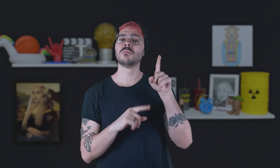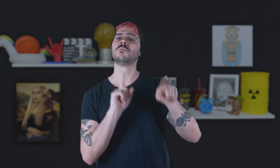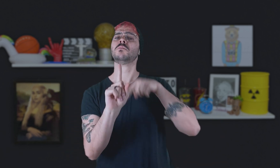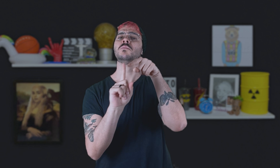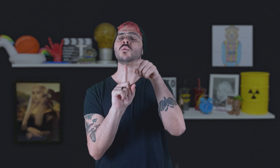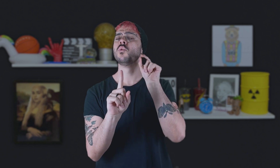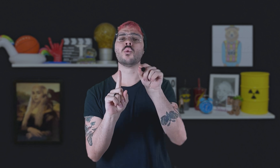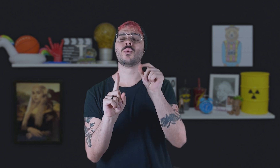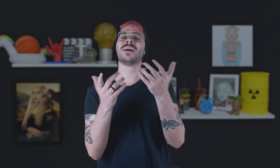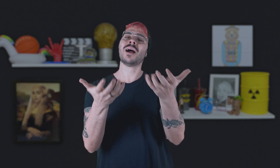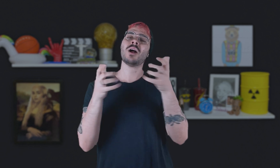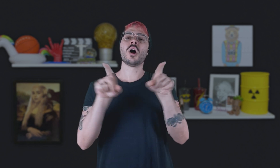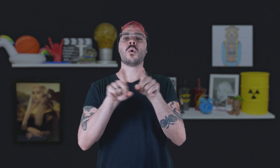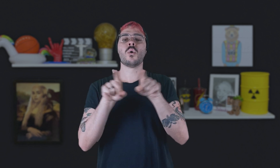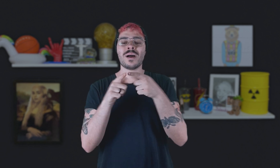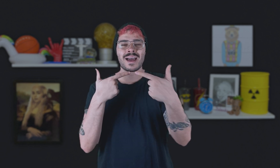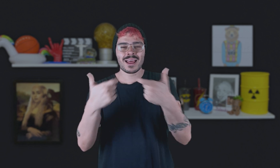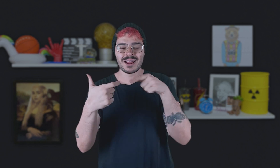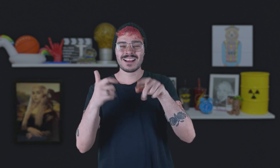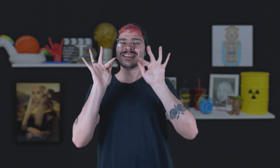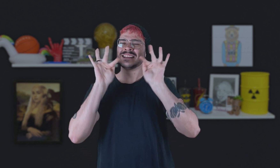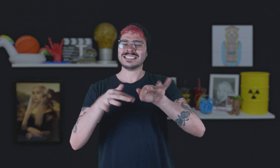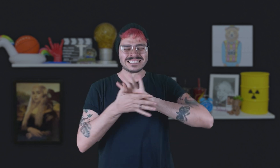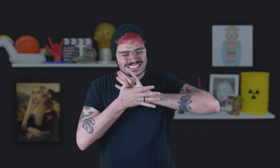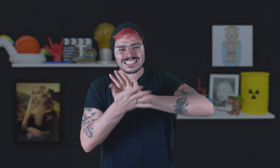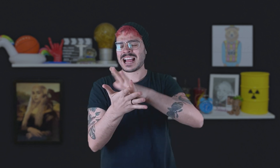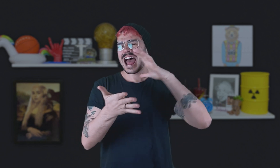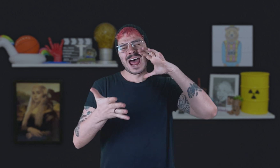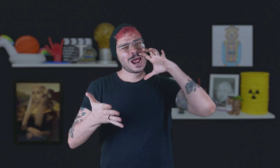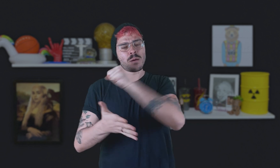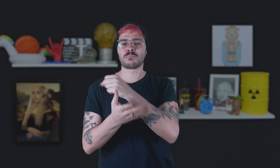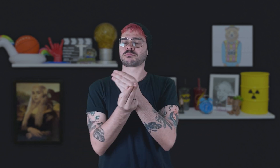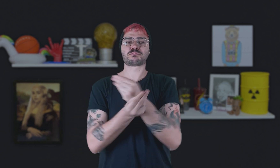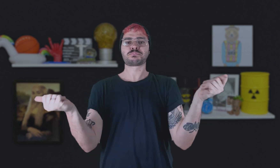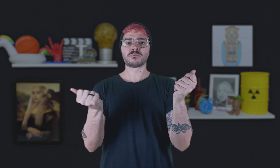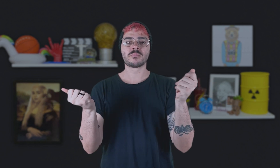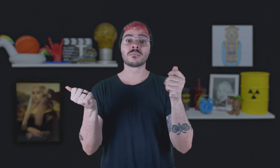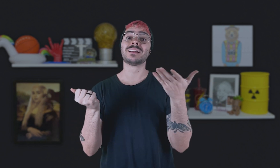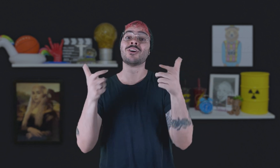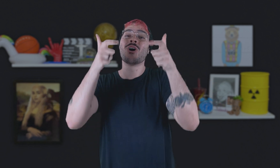with the aim of quickly ending the war with